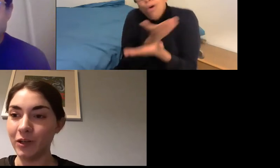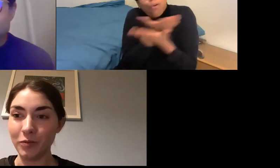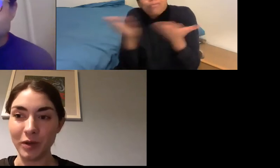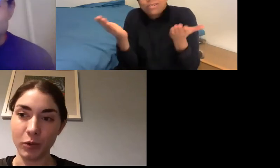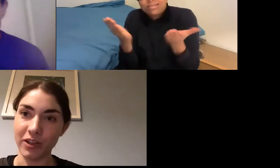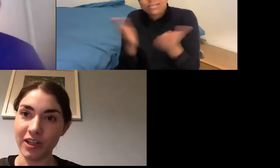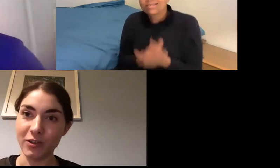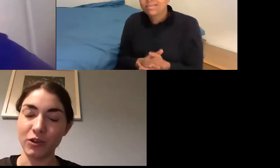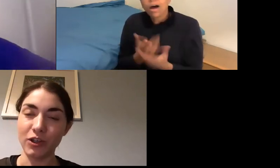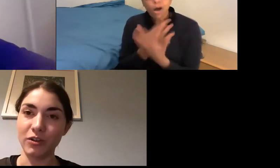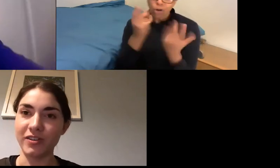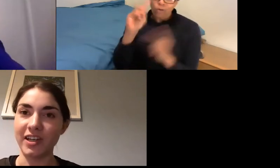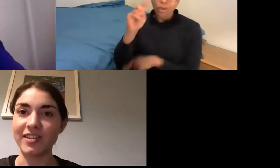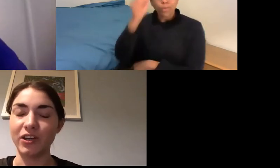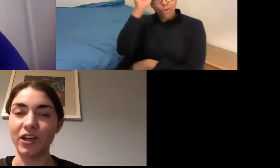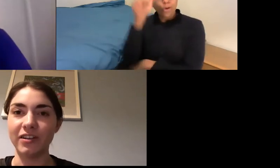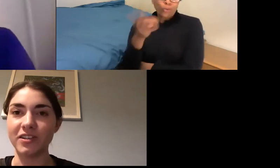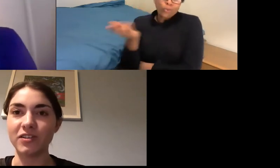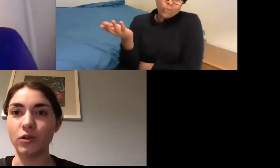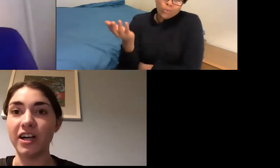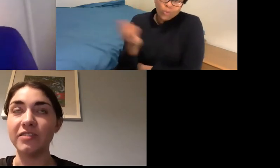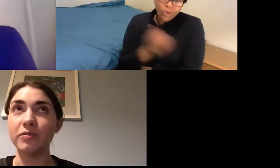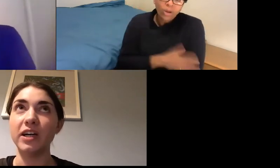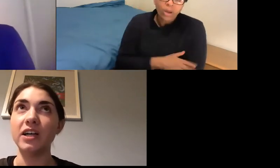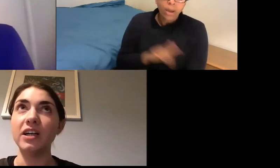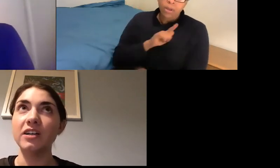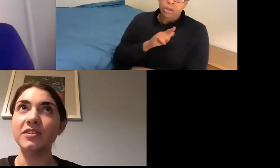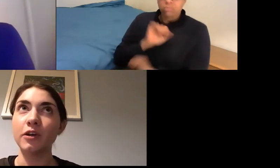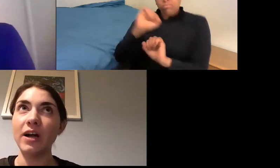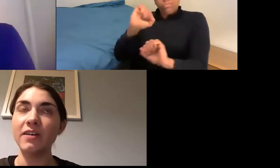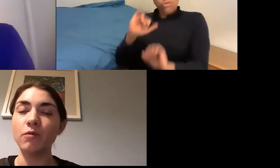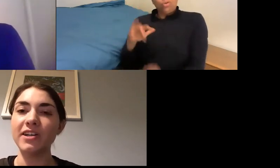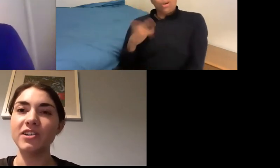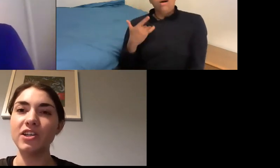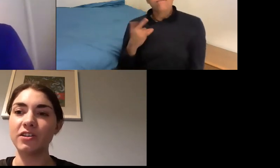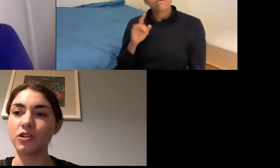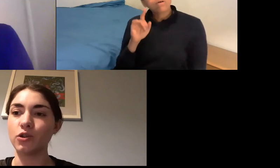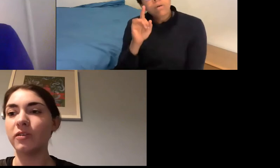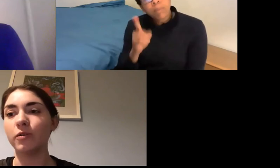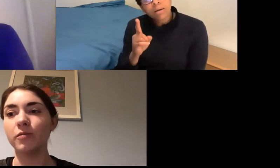a lot of people know that's not true, because that's how you, that's your life. But so where, where do you get the joy from